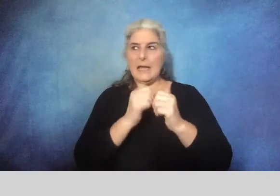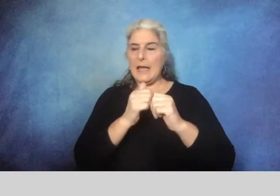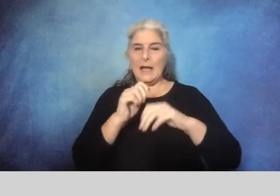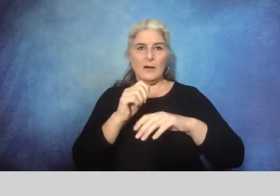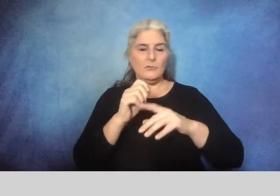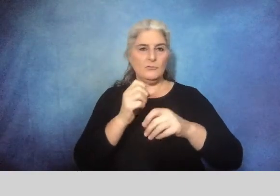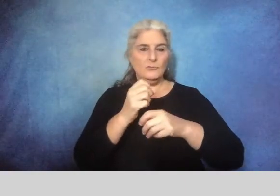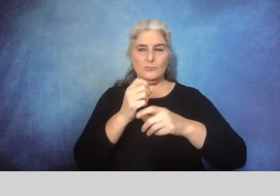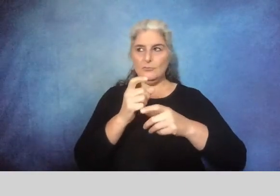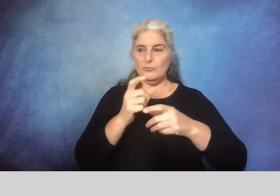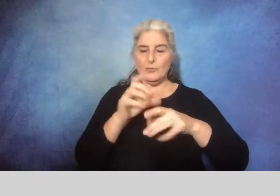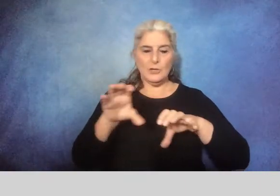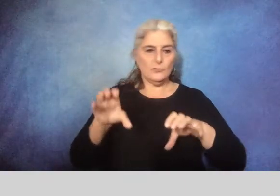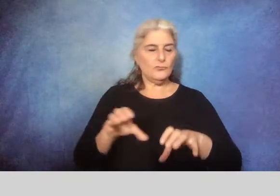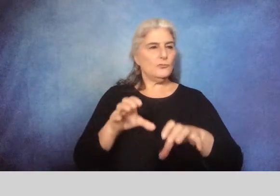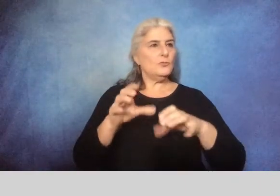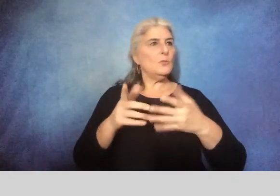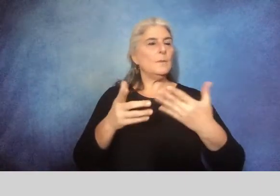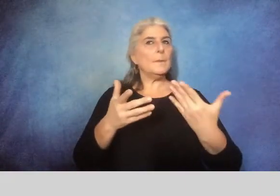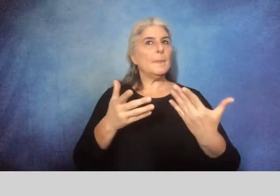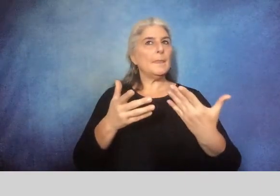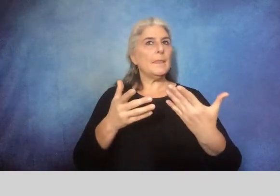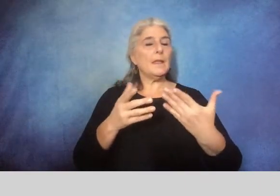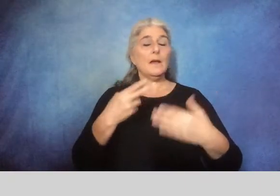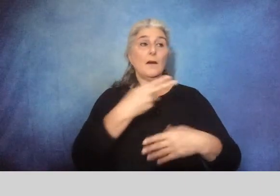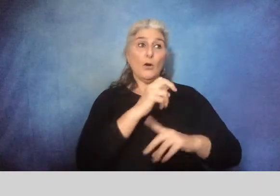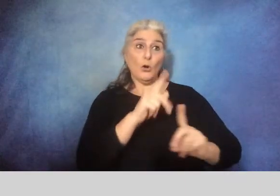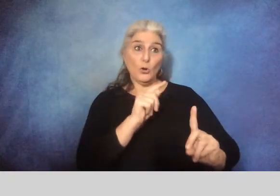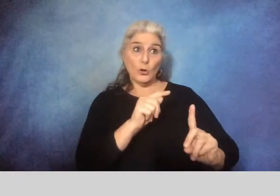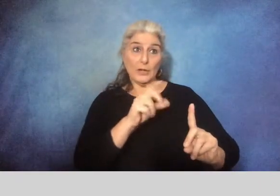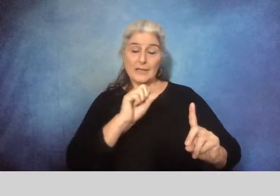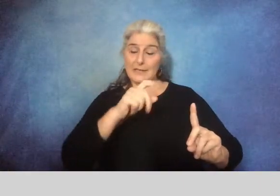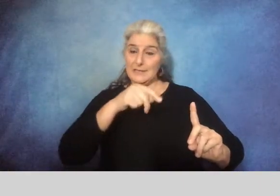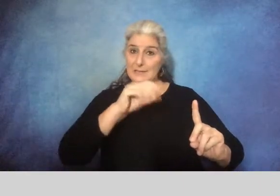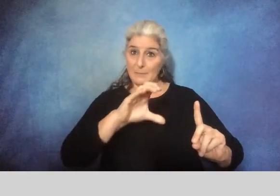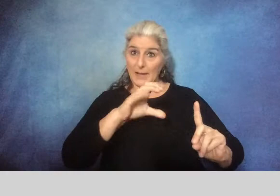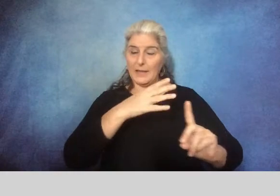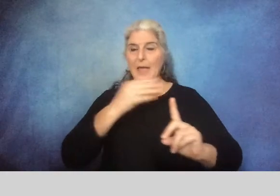how to do a hook specification and the implementation.